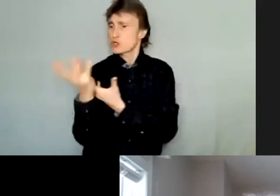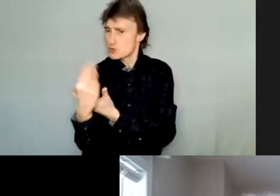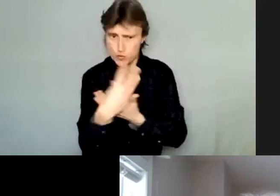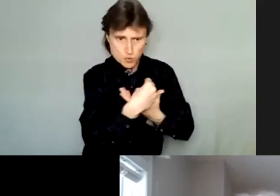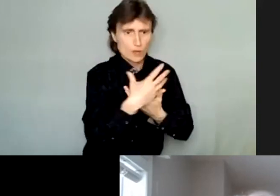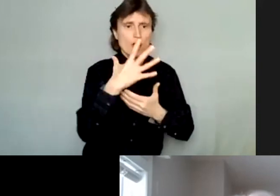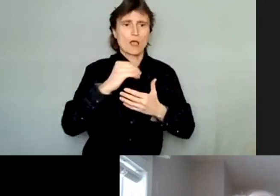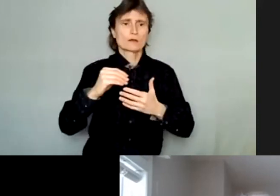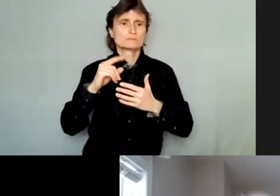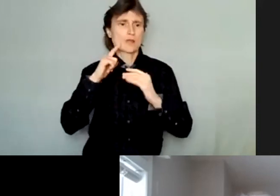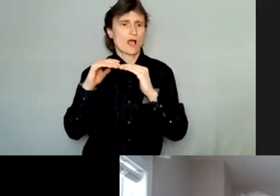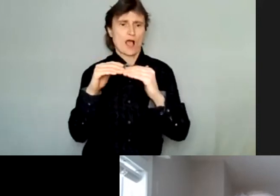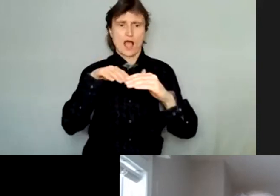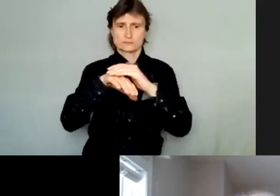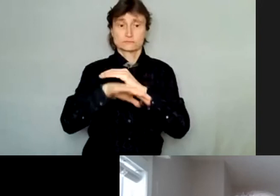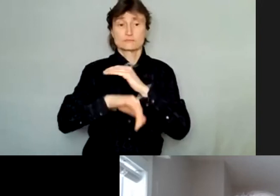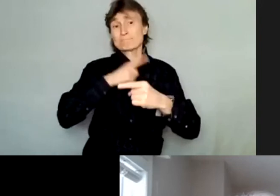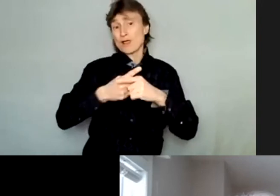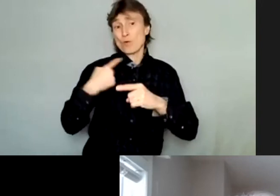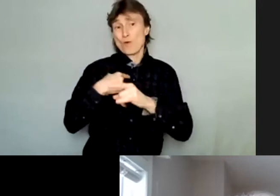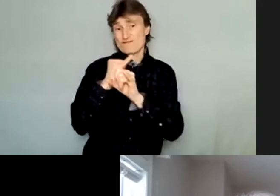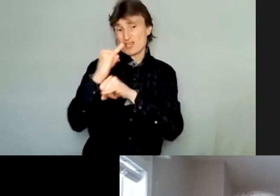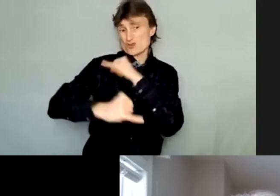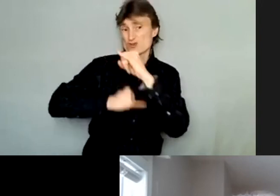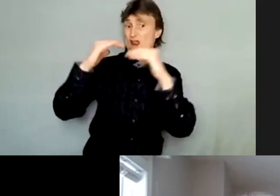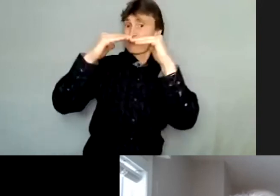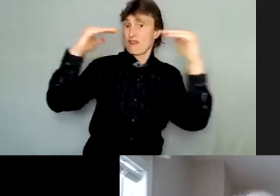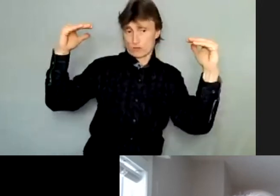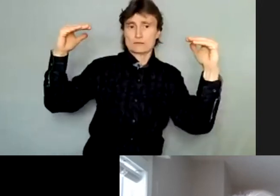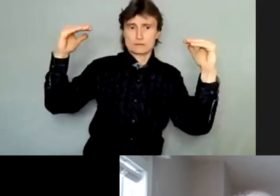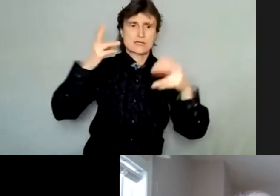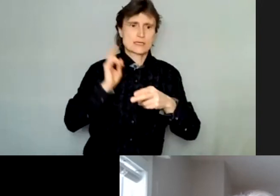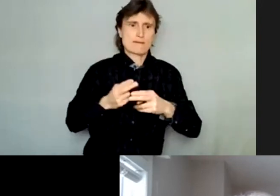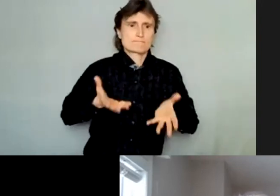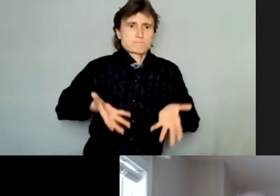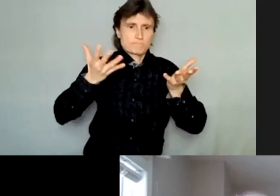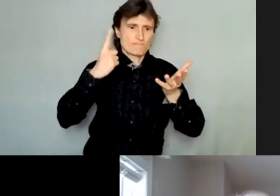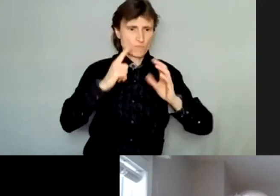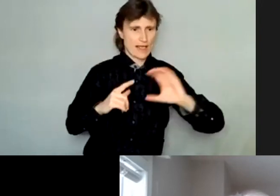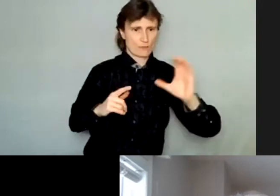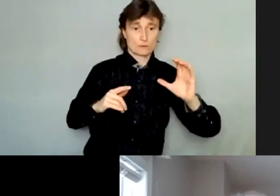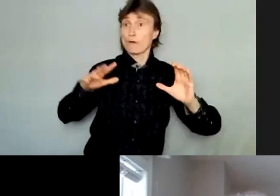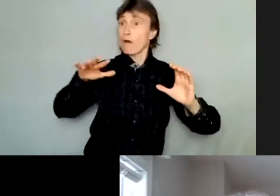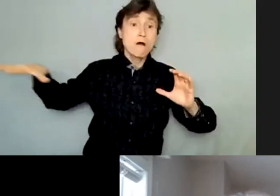international profile of the program and of Calgary as a creative place to live.